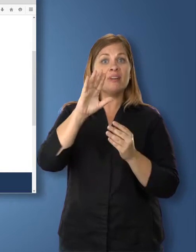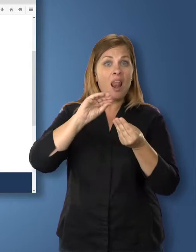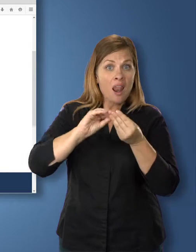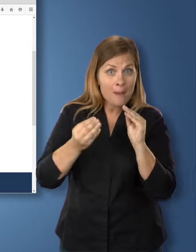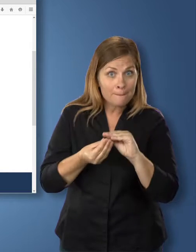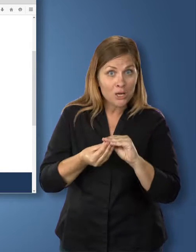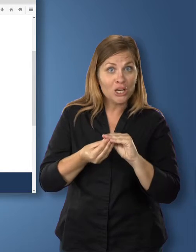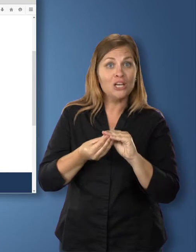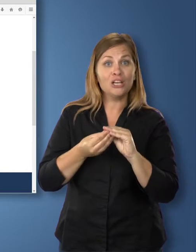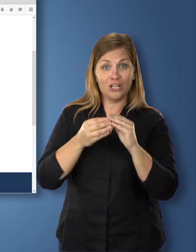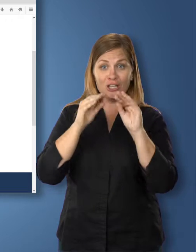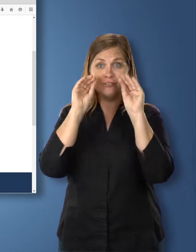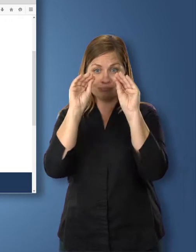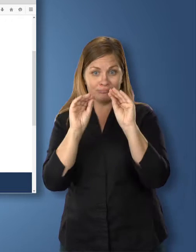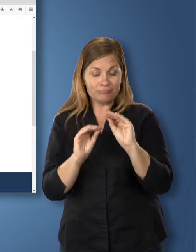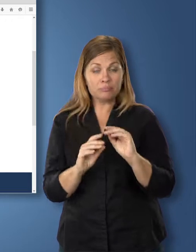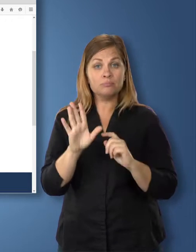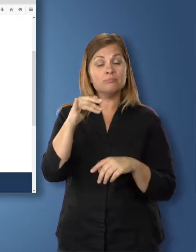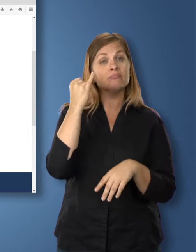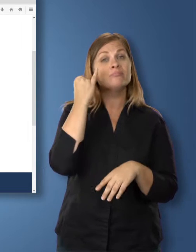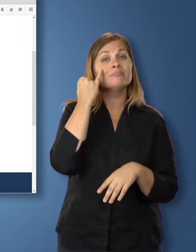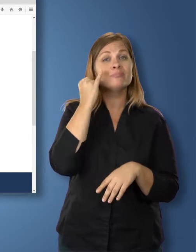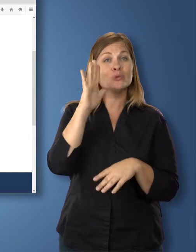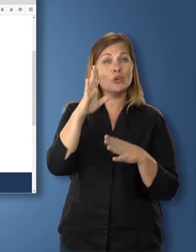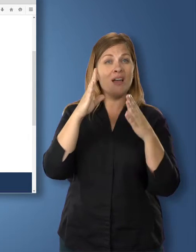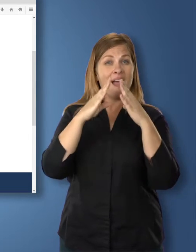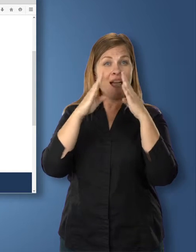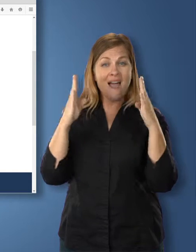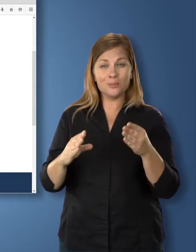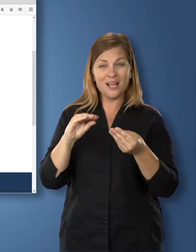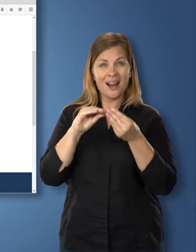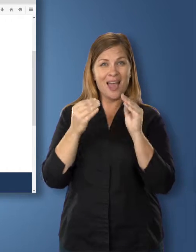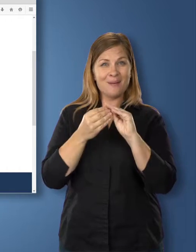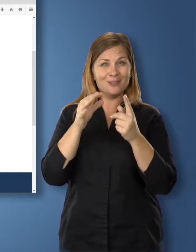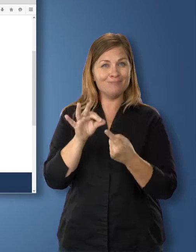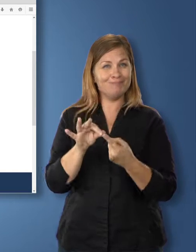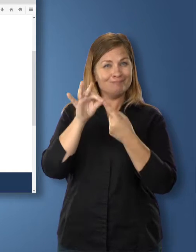Now it asks for your house number and street. Type your house number in the box.